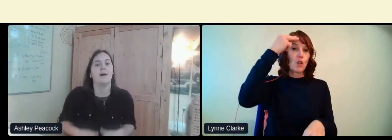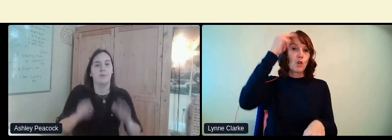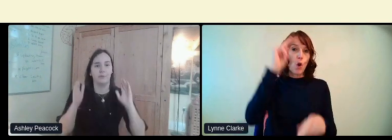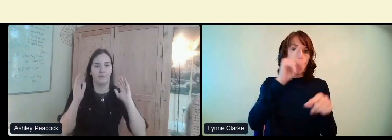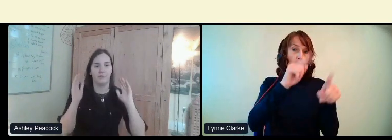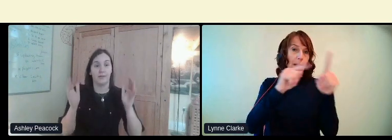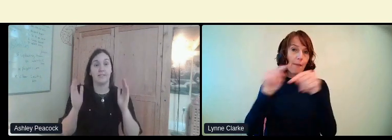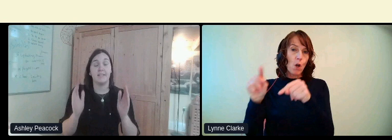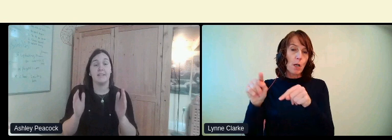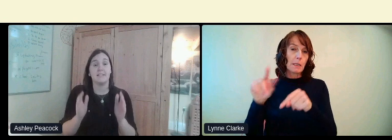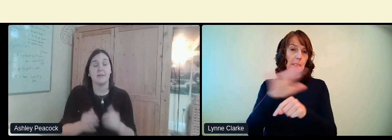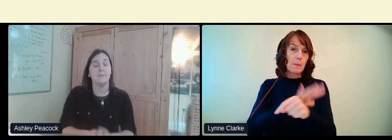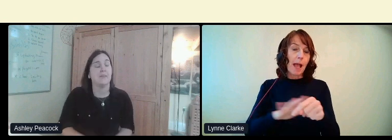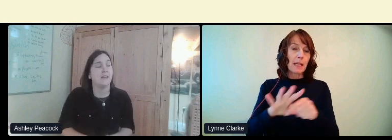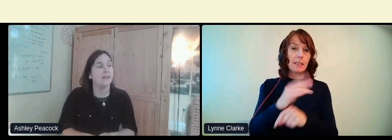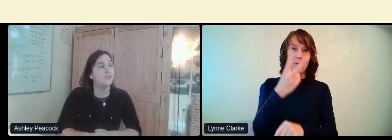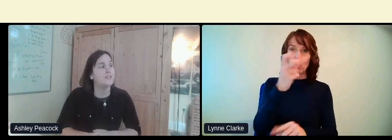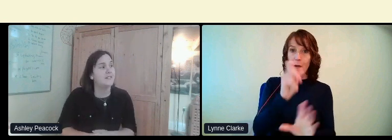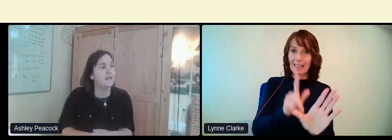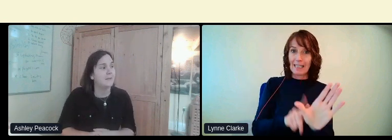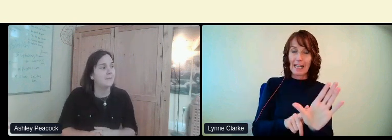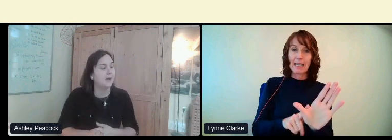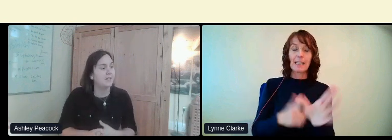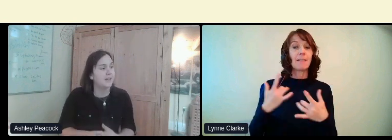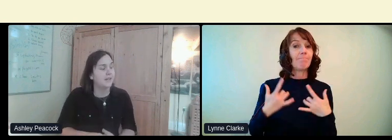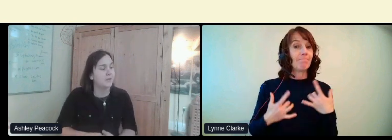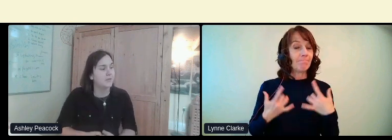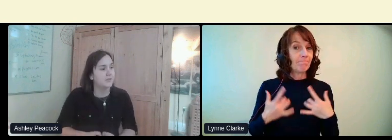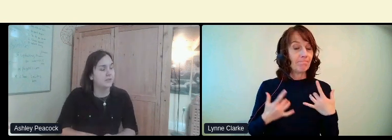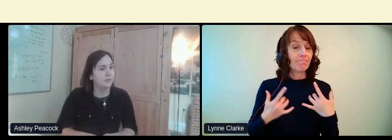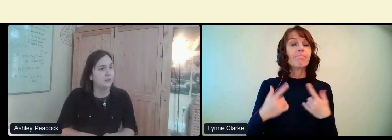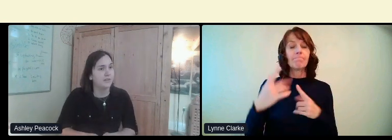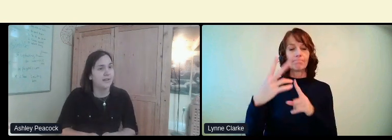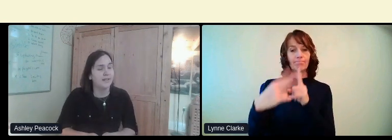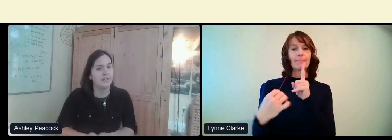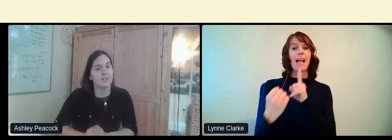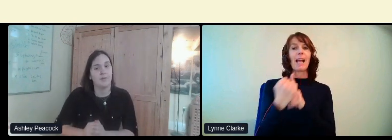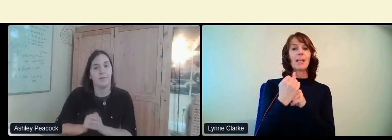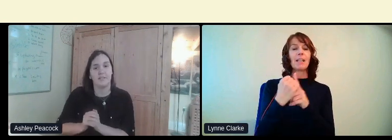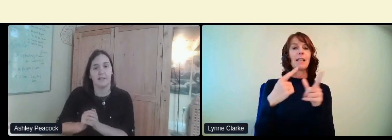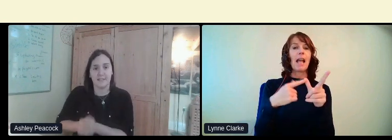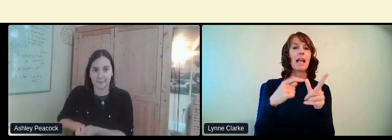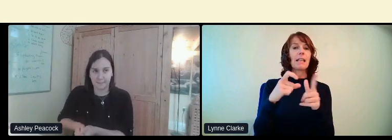about 20 years now and interested in it. I was diagnosed with ADHD when I was 19.